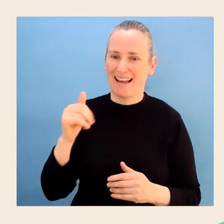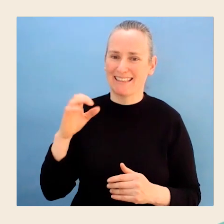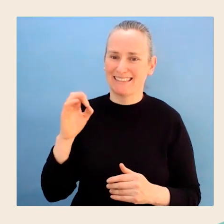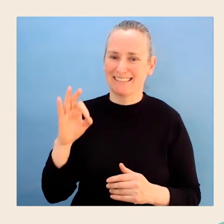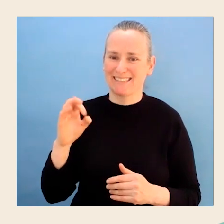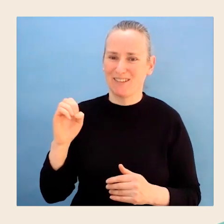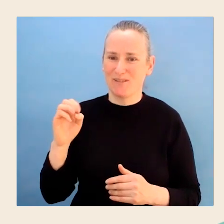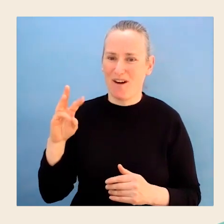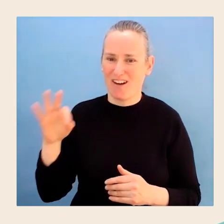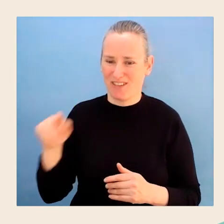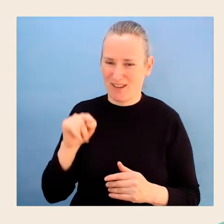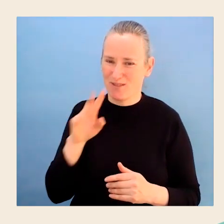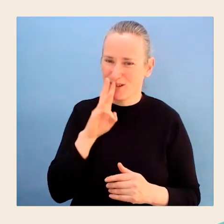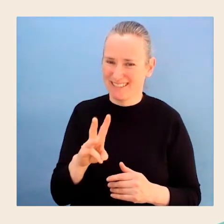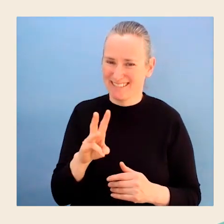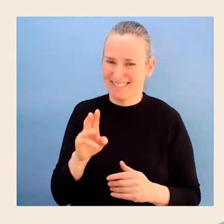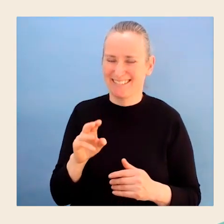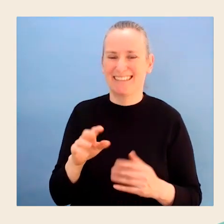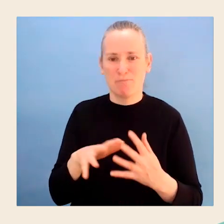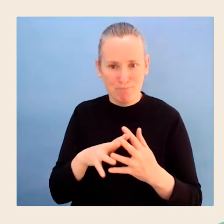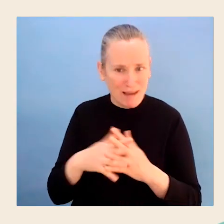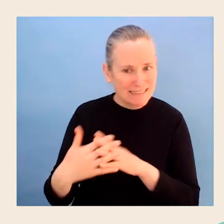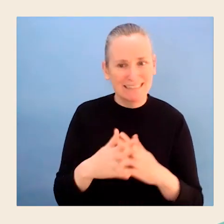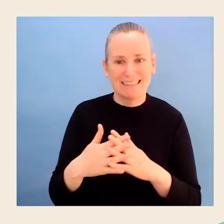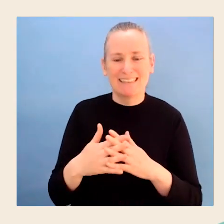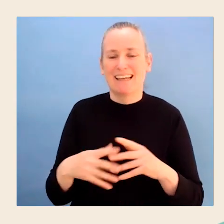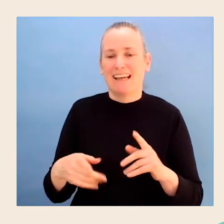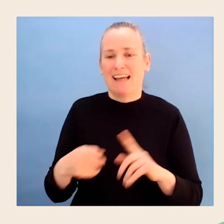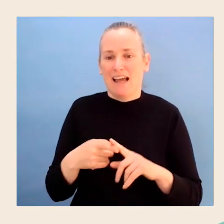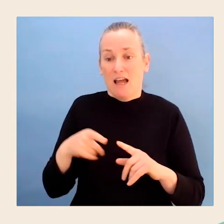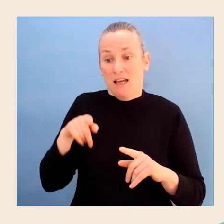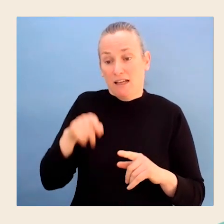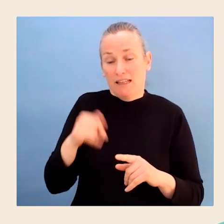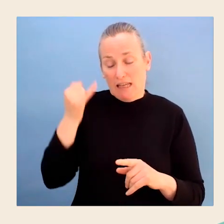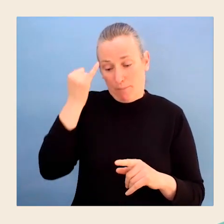The imagination that we need role models